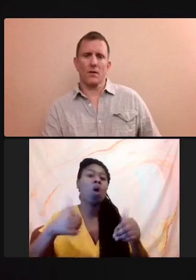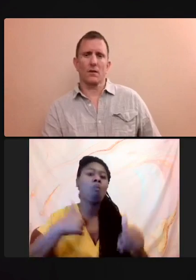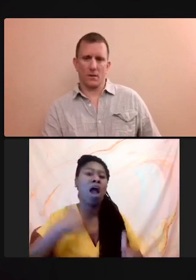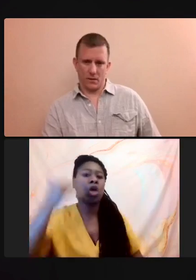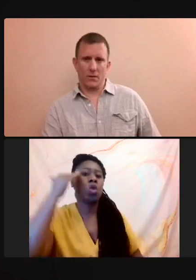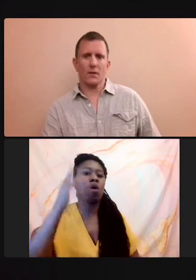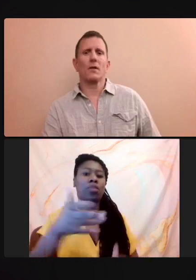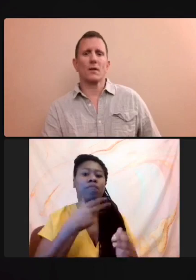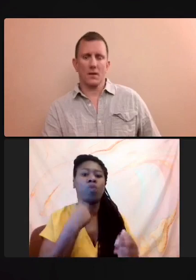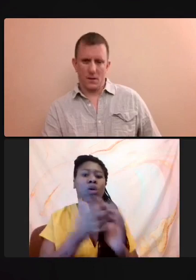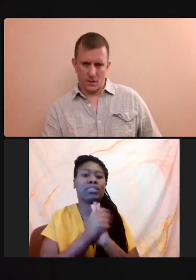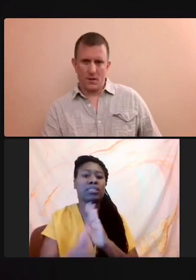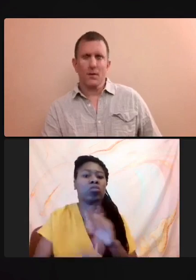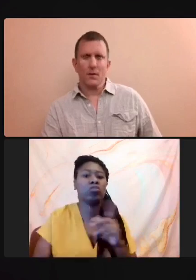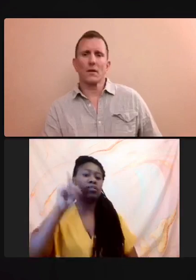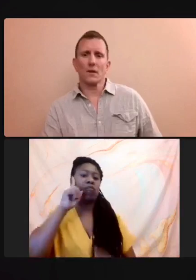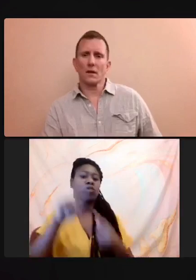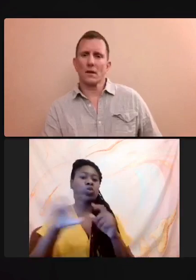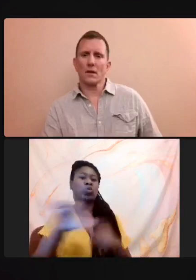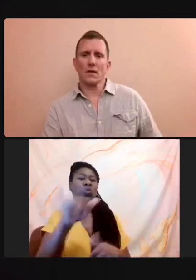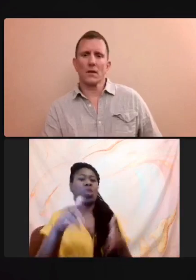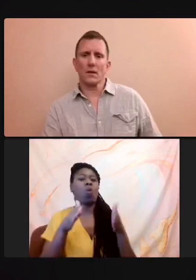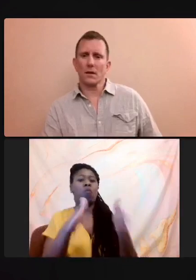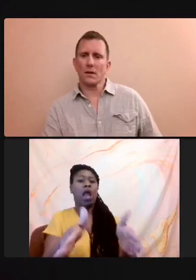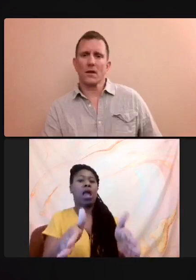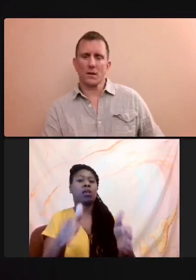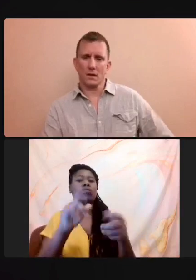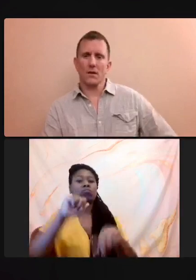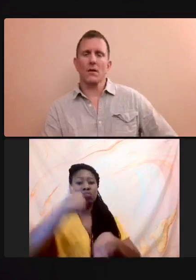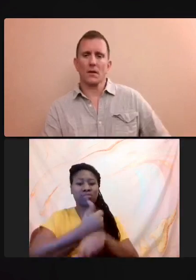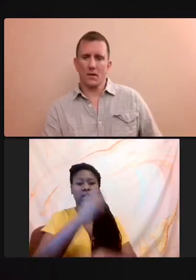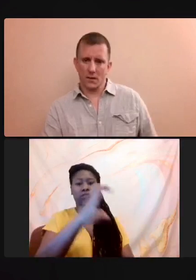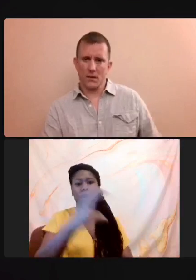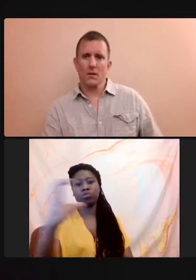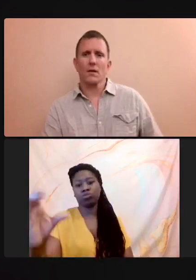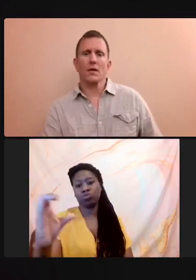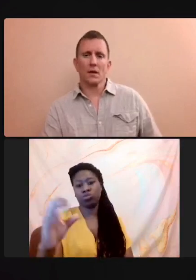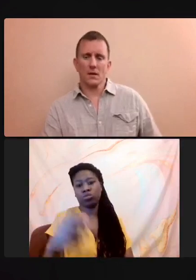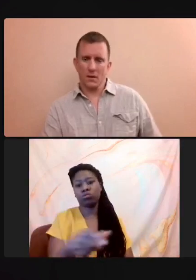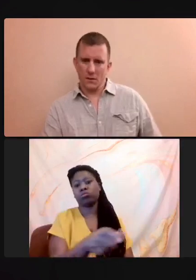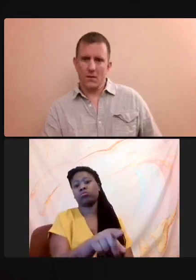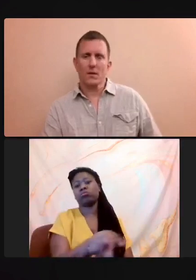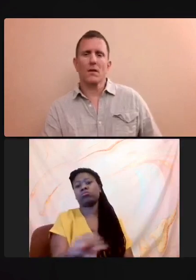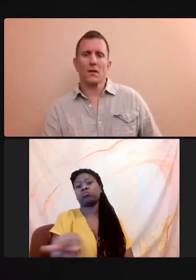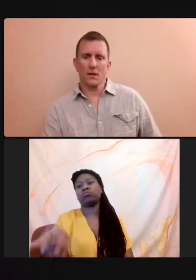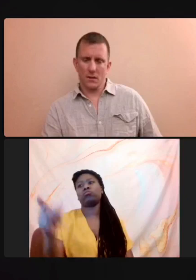So I'm signing and I'm actually reading the caption just to make sure that the captions actually a matching what I'm signing.